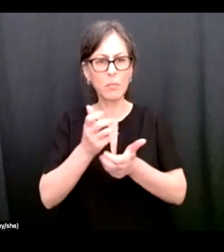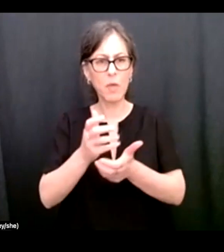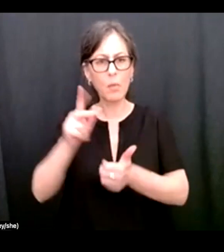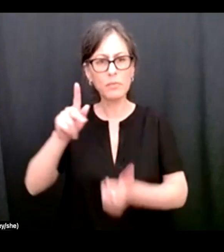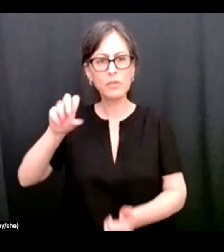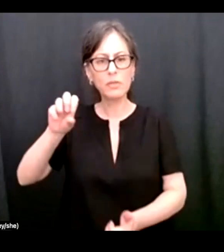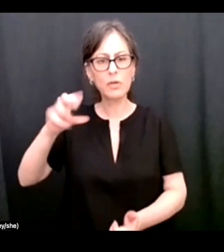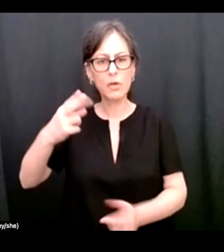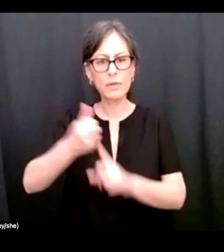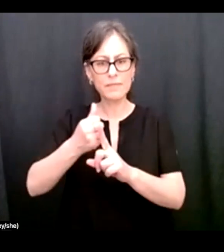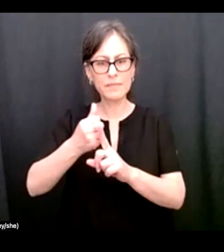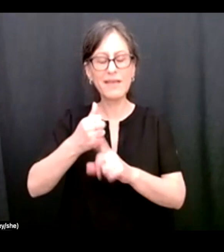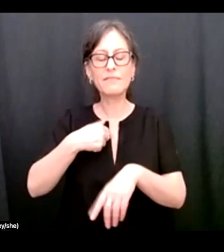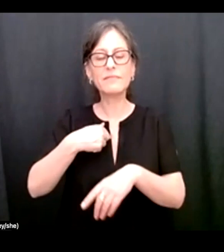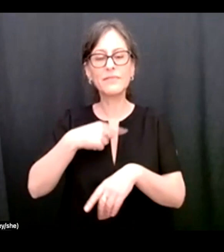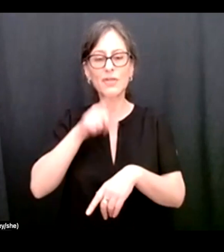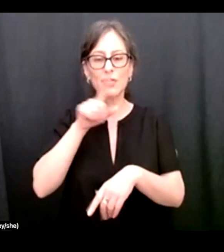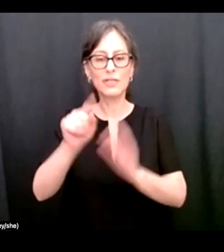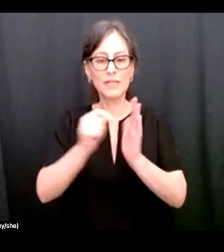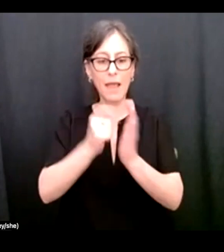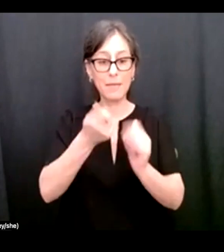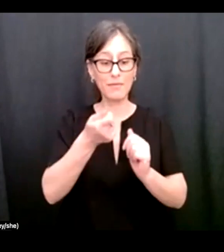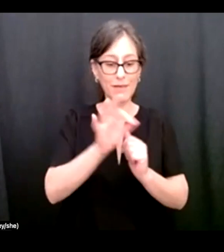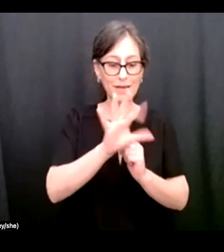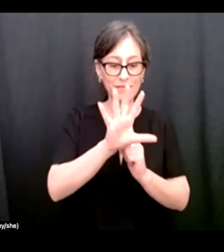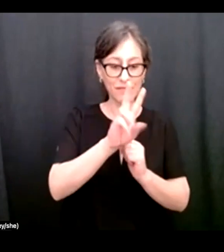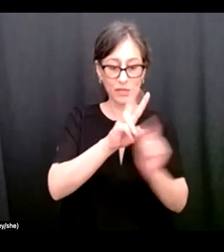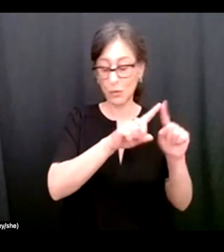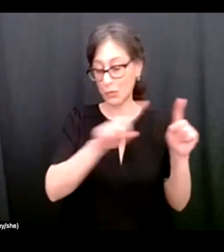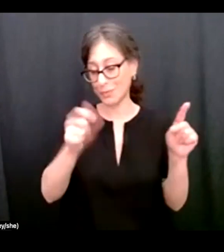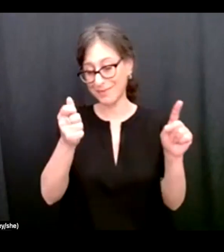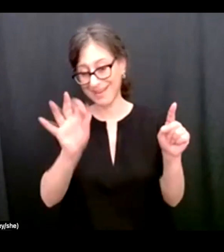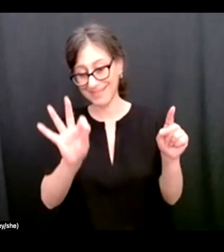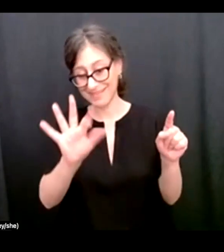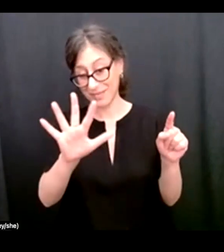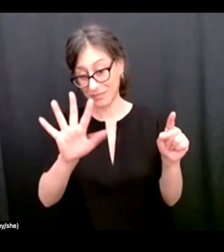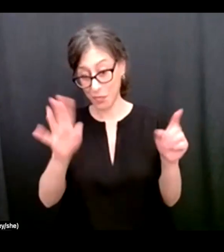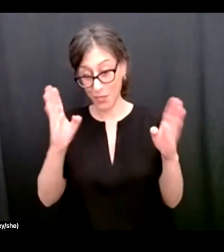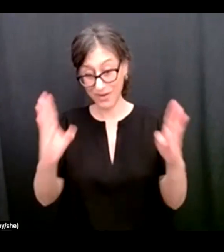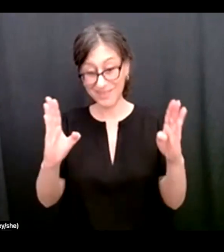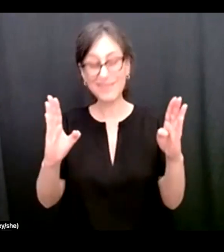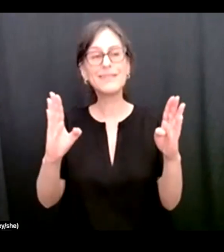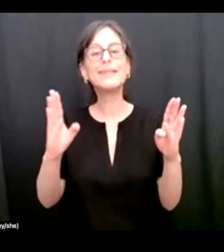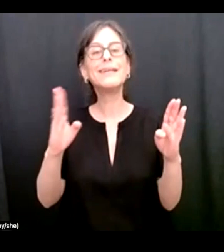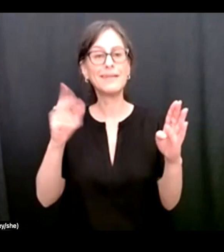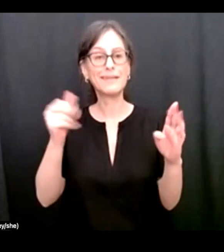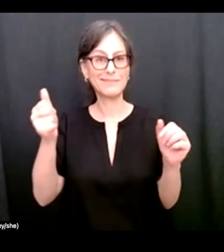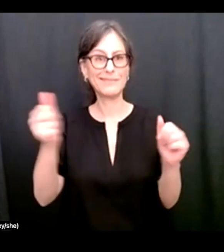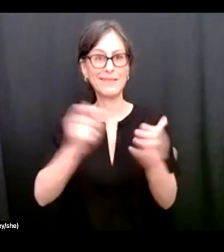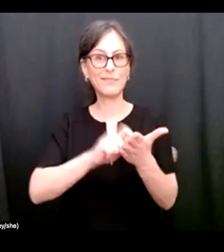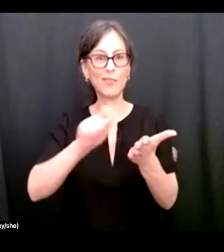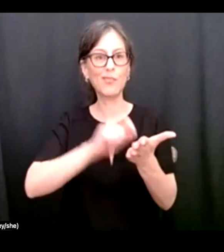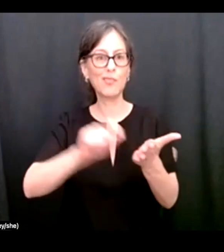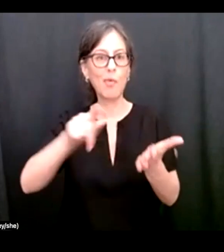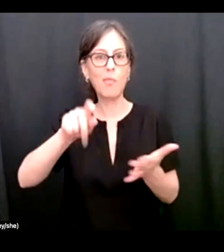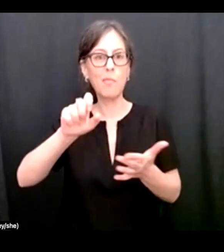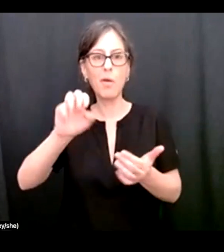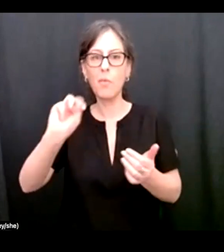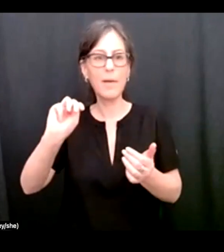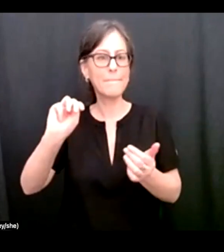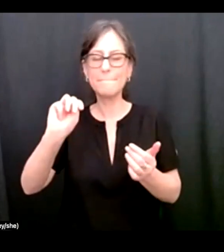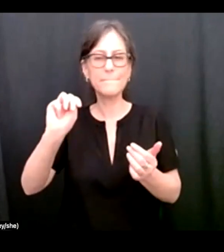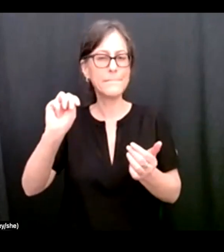period of 1952, and 1954, he'd written poems that didn't really make it into later books